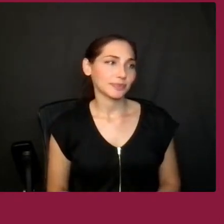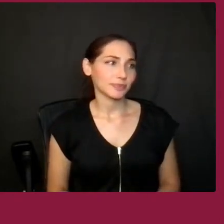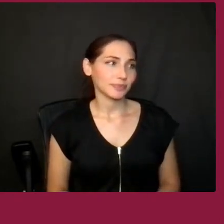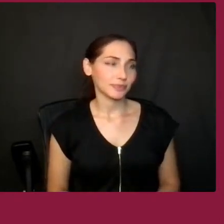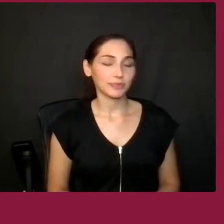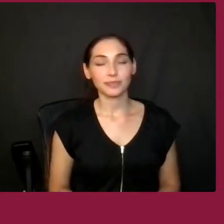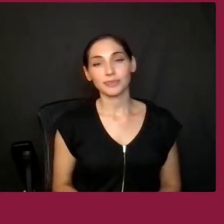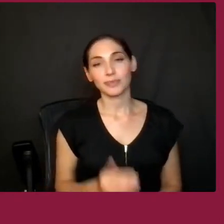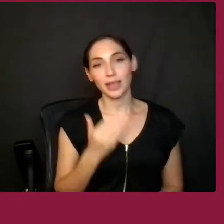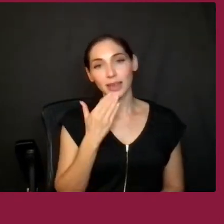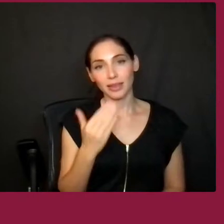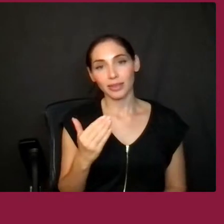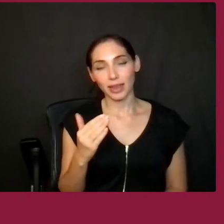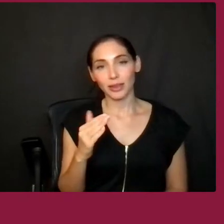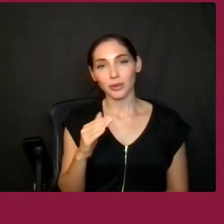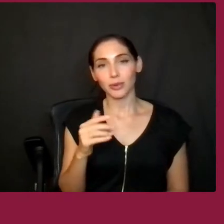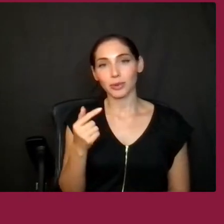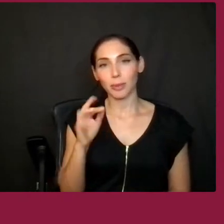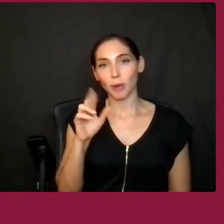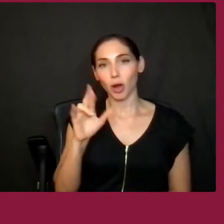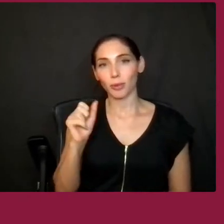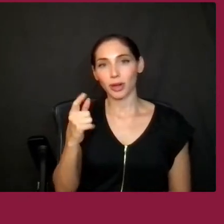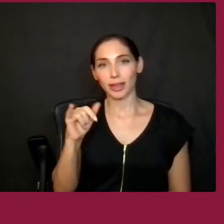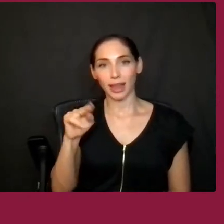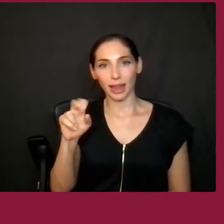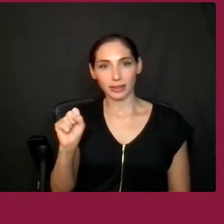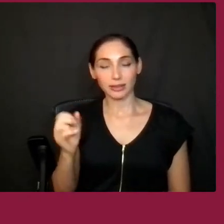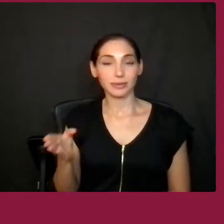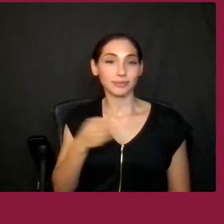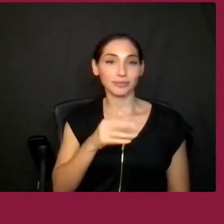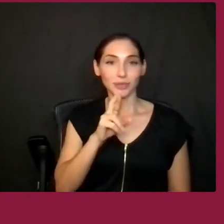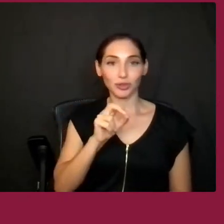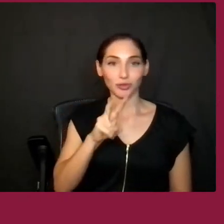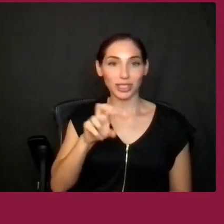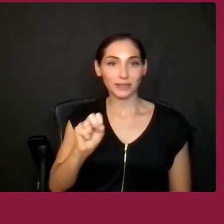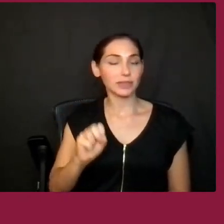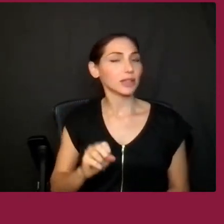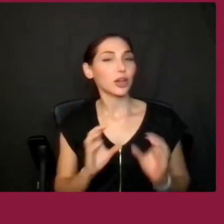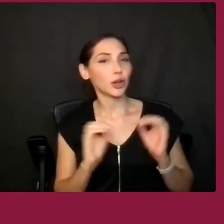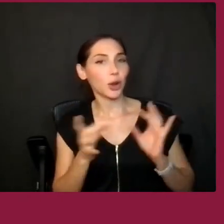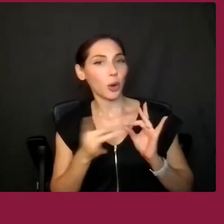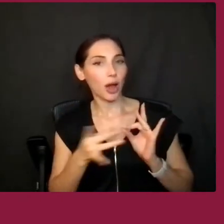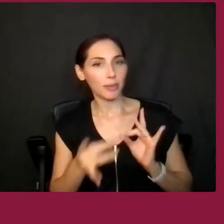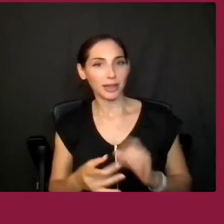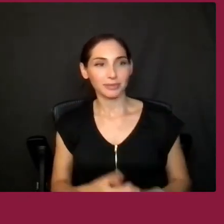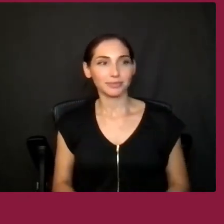Thank you, Trustee Gaines. Um, Trustee Rives? I have no comment. Trustee Buffalo?